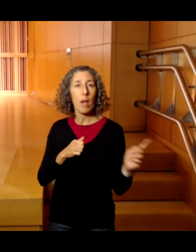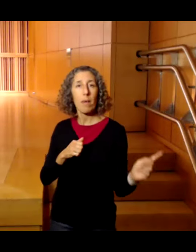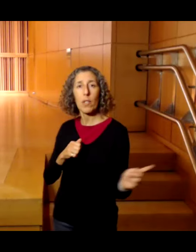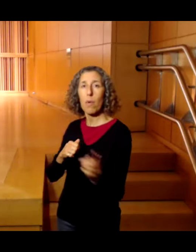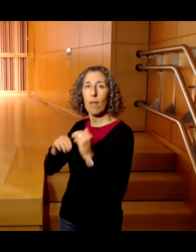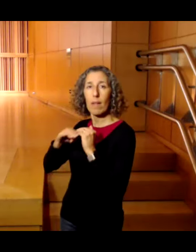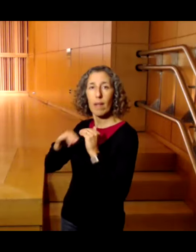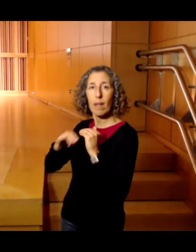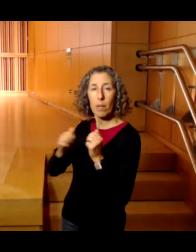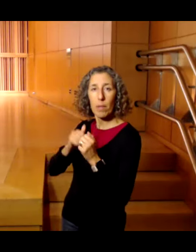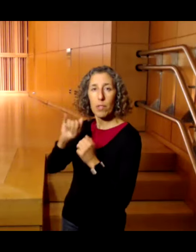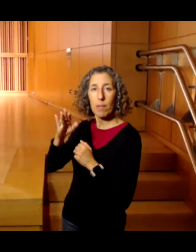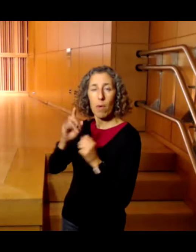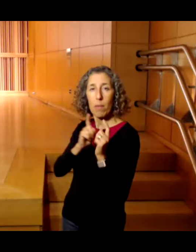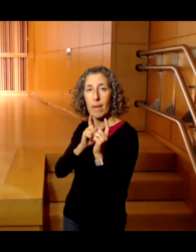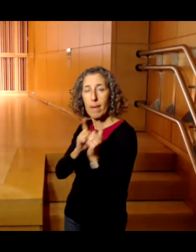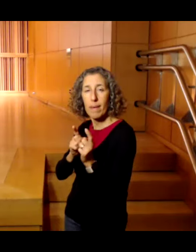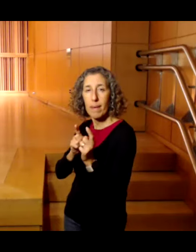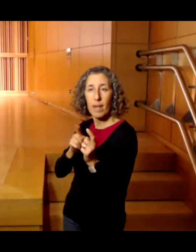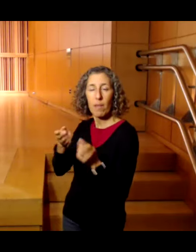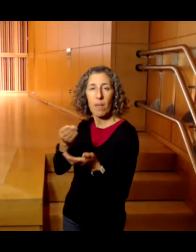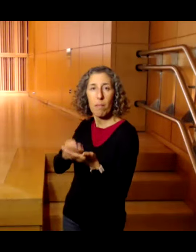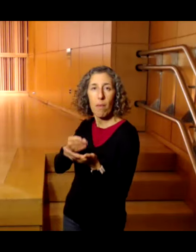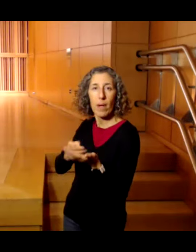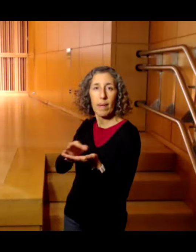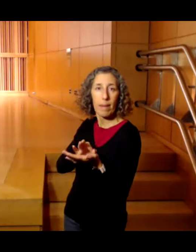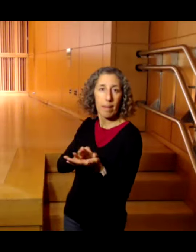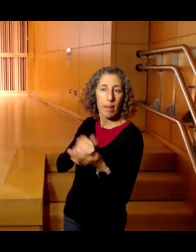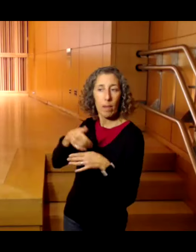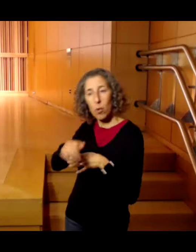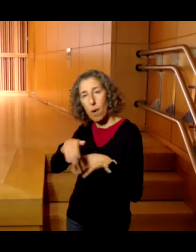pressed some coins into his hand, and retreated into the street.